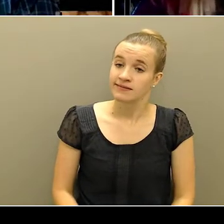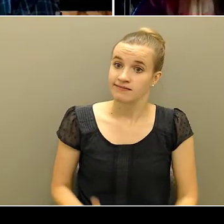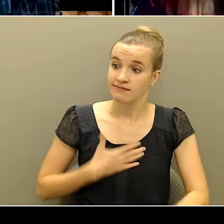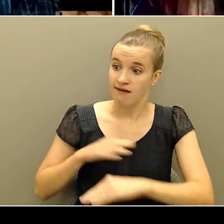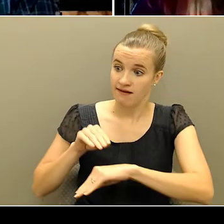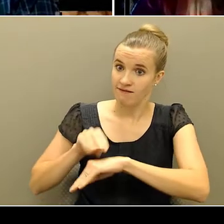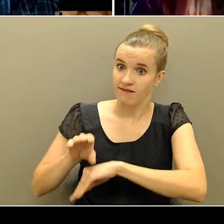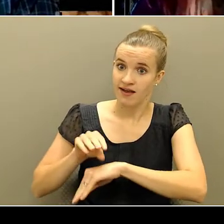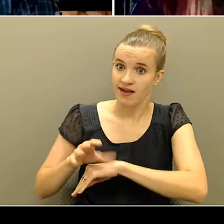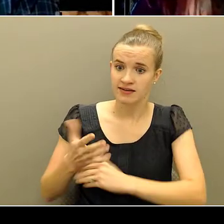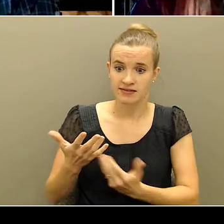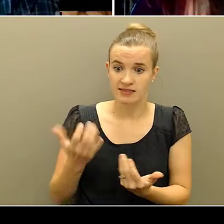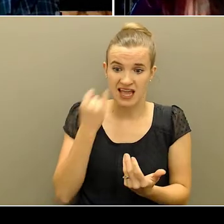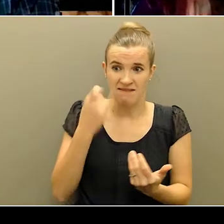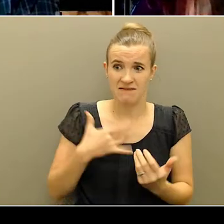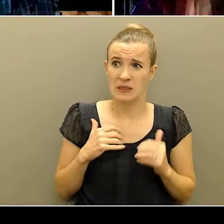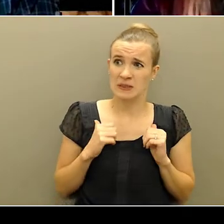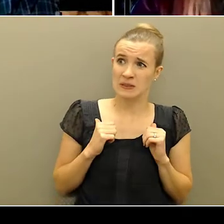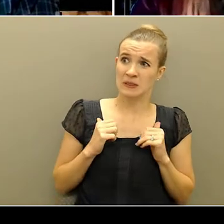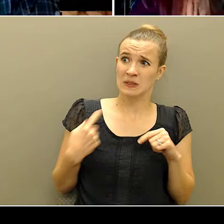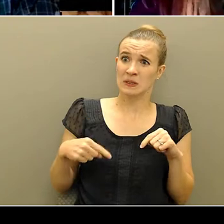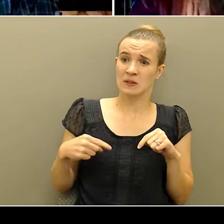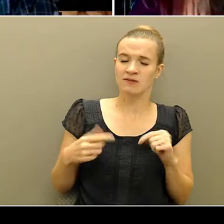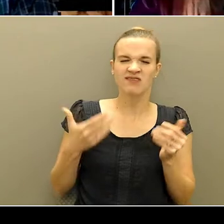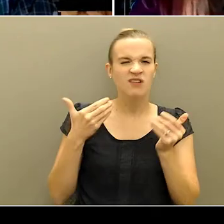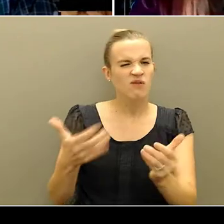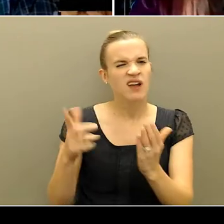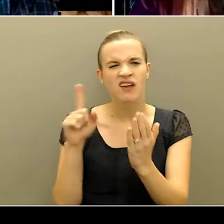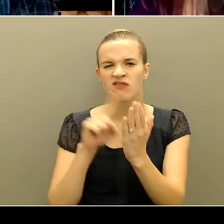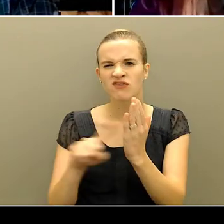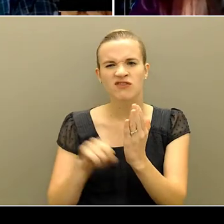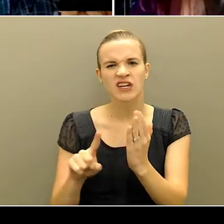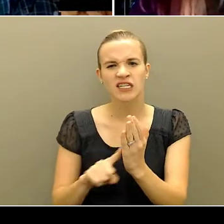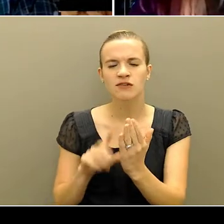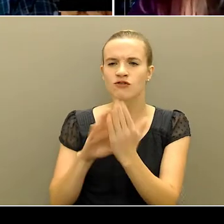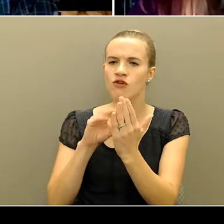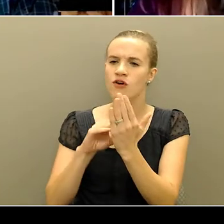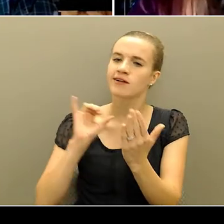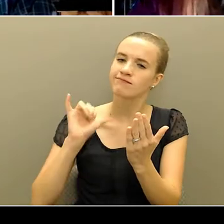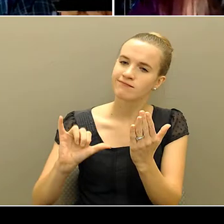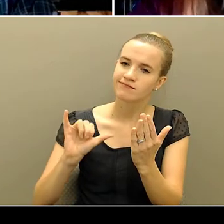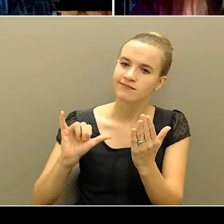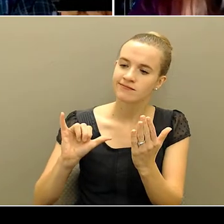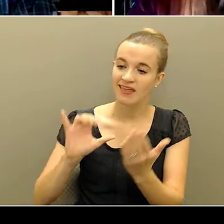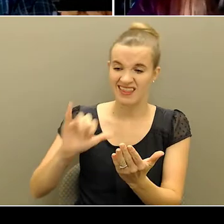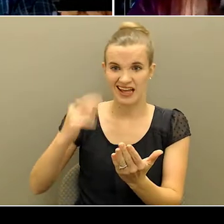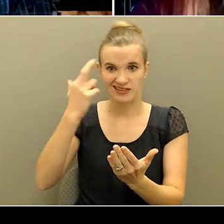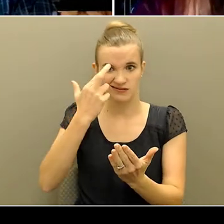of, to start you exposing, you know, with pictures and videos, like what's